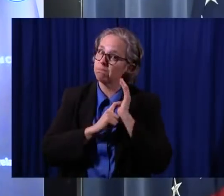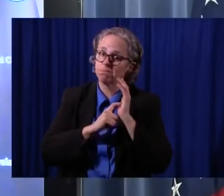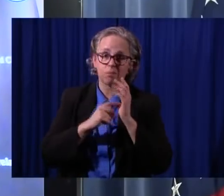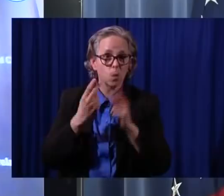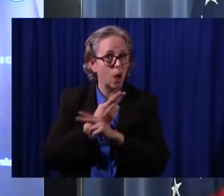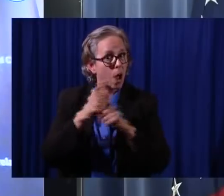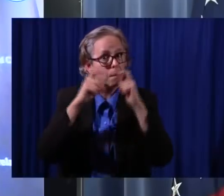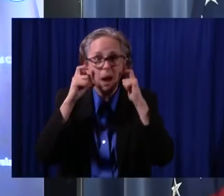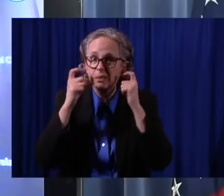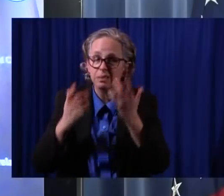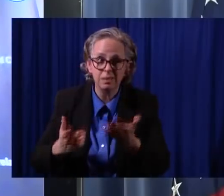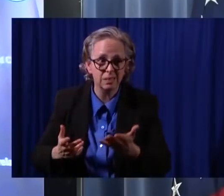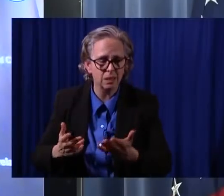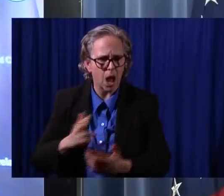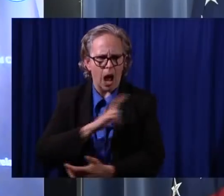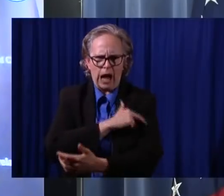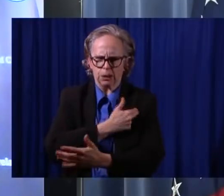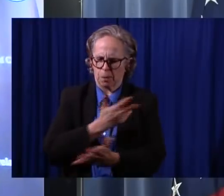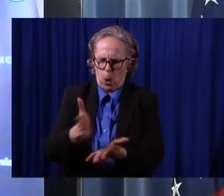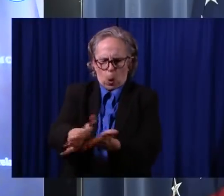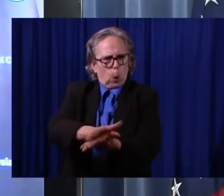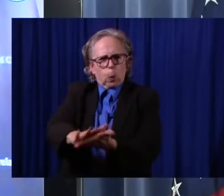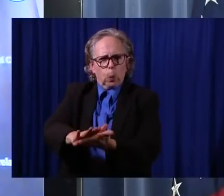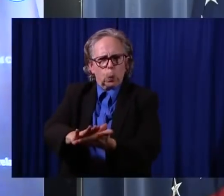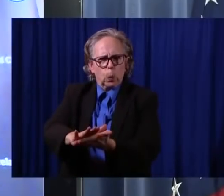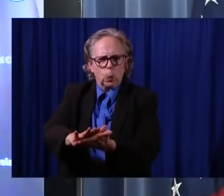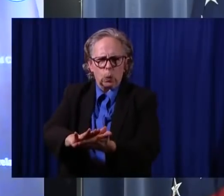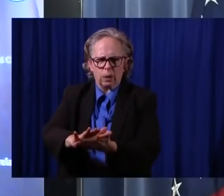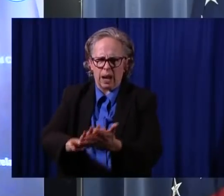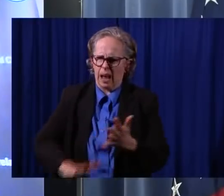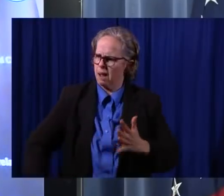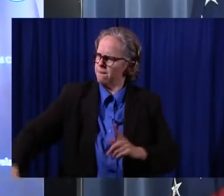WORKPLACE. OUR ENVIRONMENTS ARE VERY SAFE,